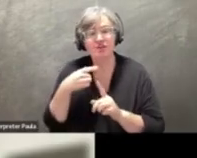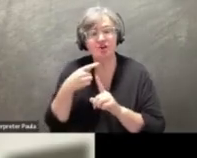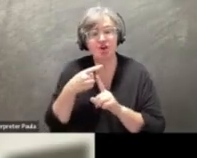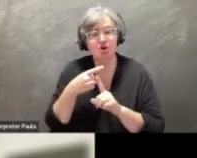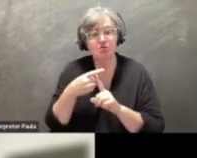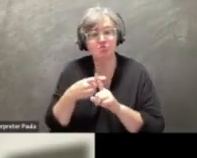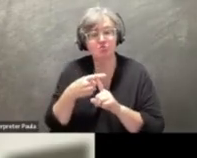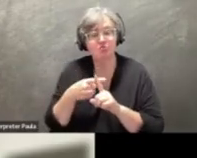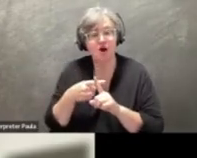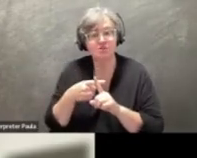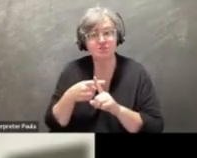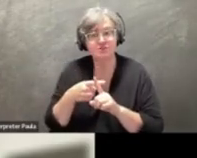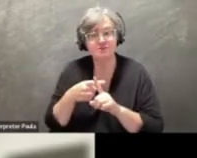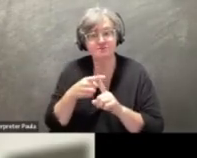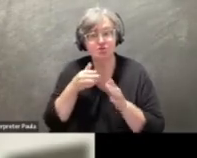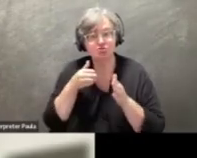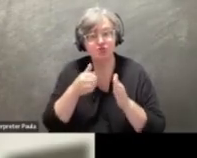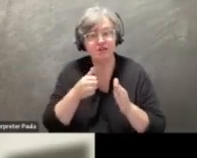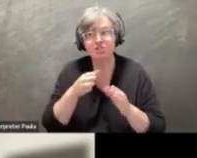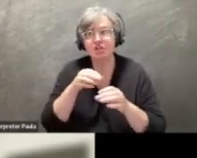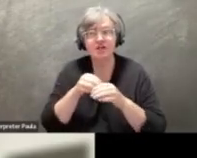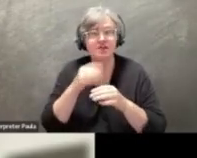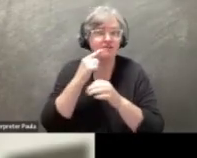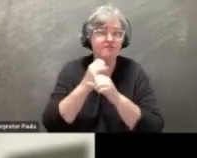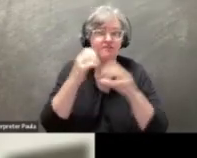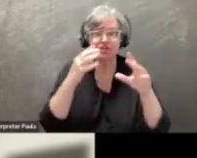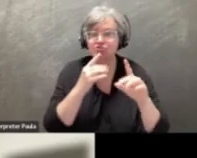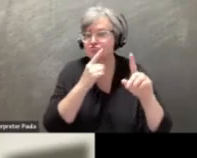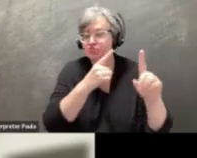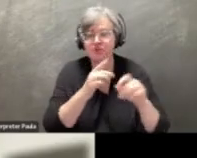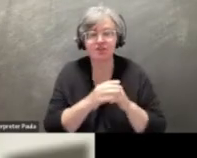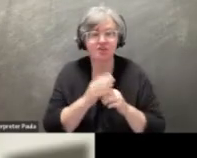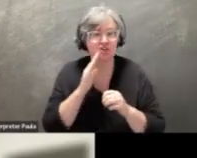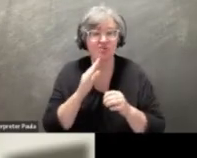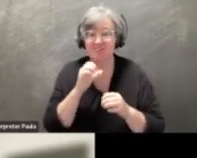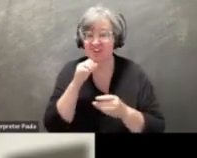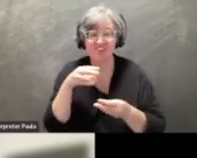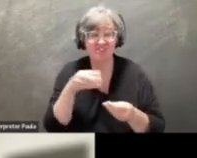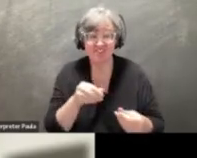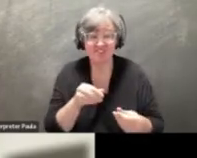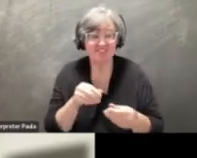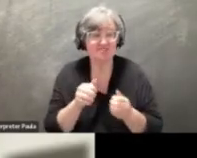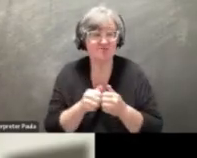vision, you get inefficiency and dysfunction, and this can be within an organization. You know, if we think about if you